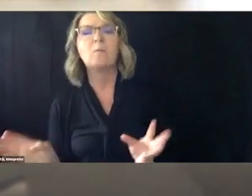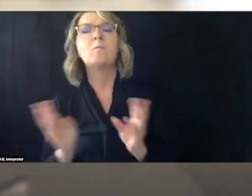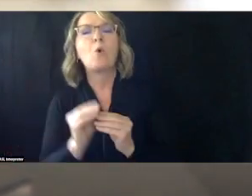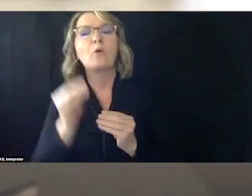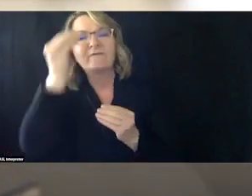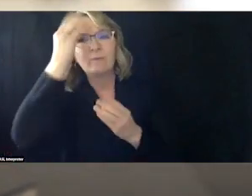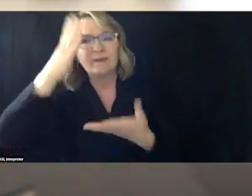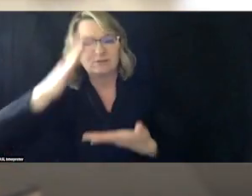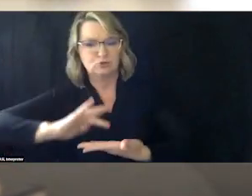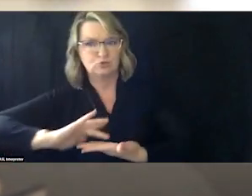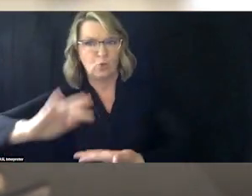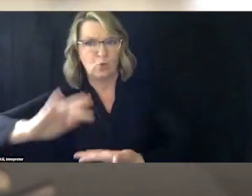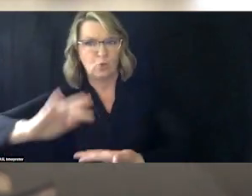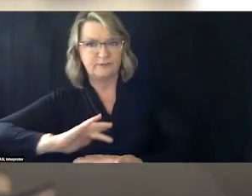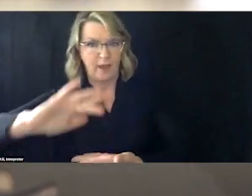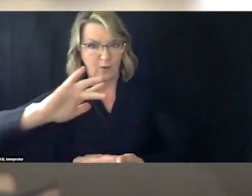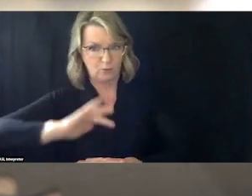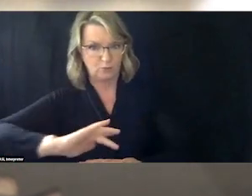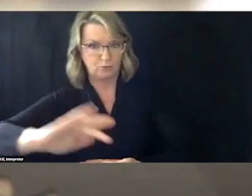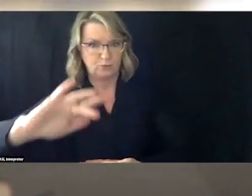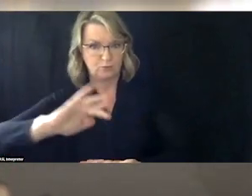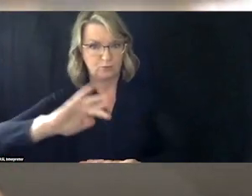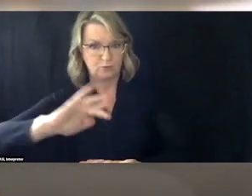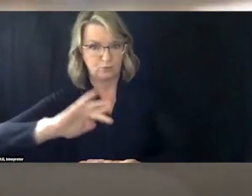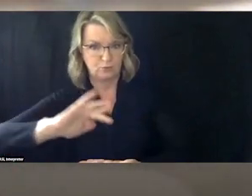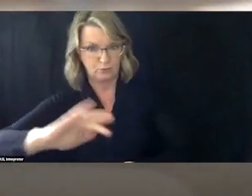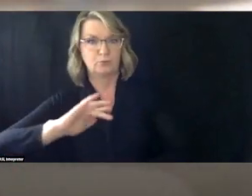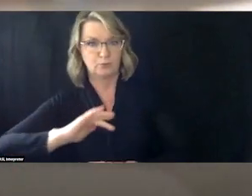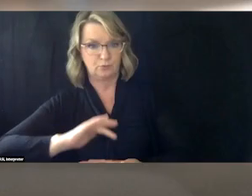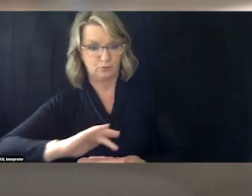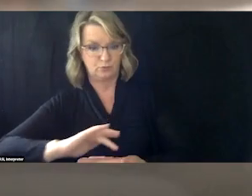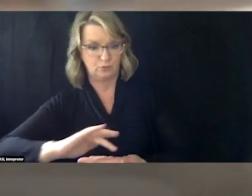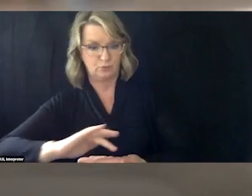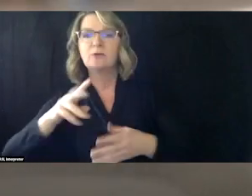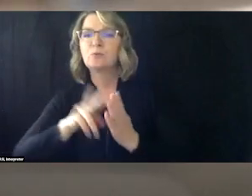say there's more information if they scroll down so the voter would then select the scroll down